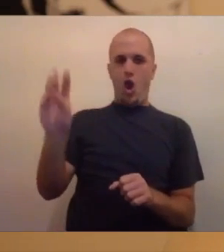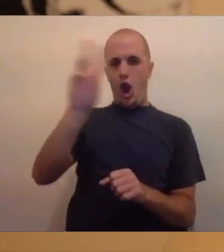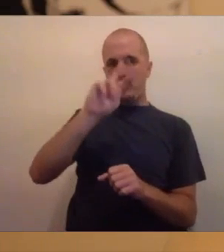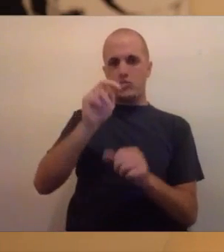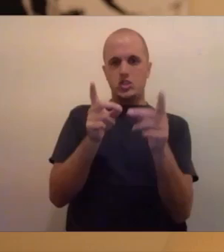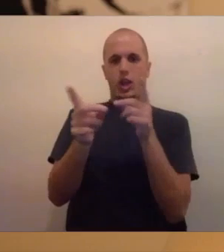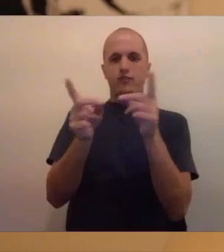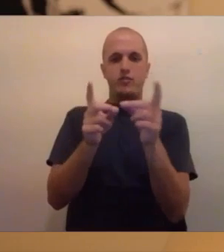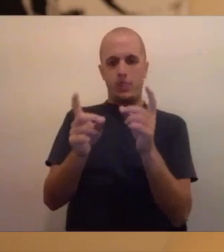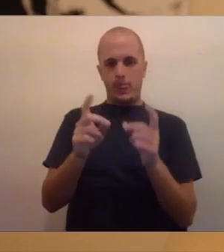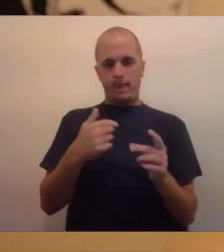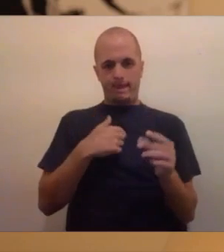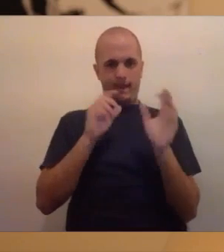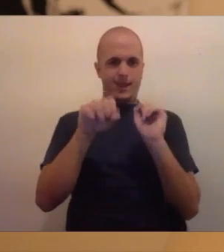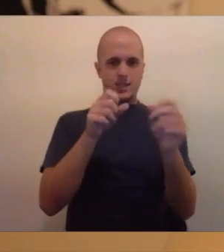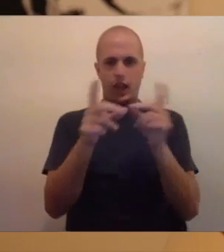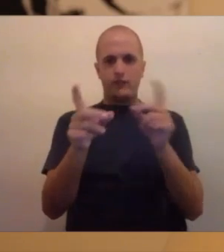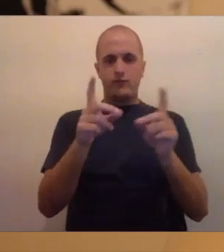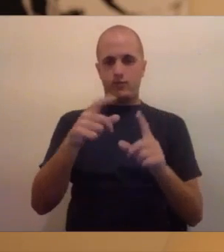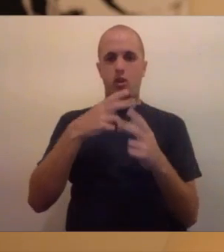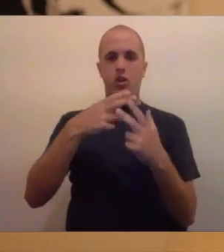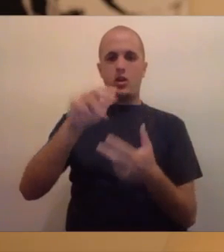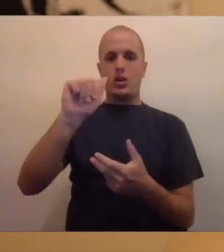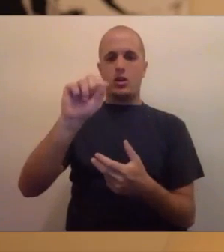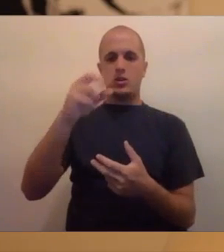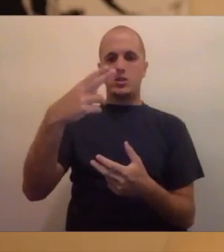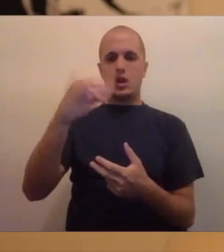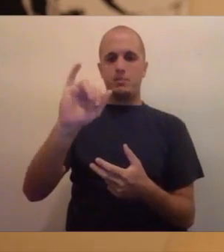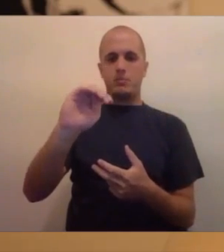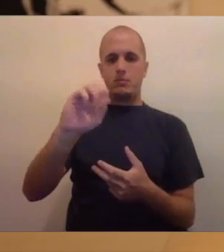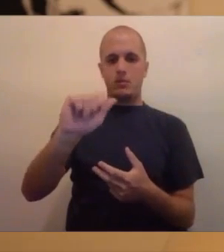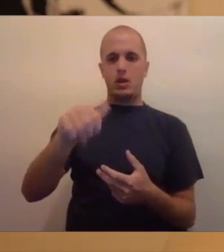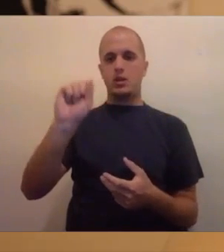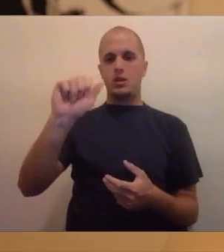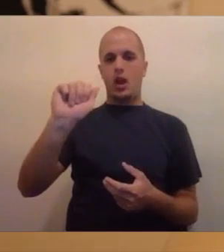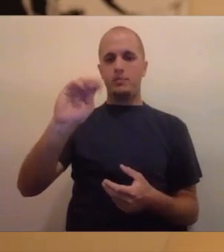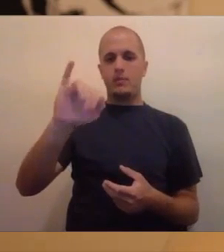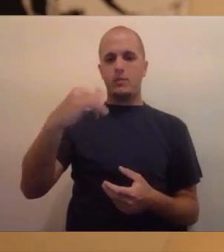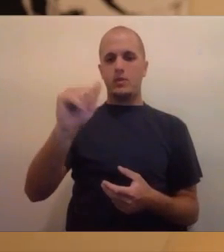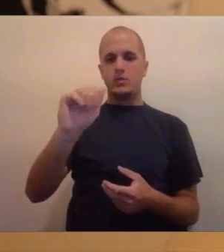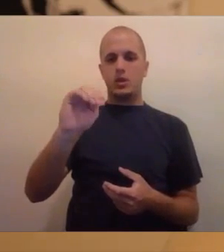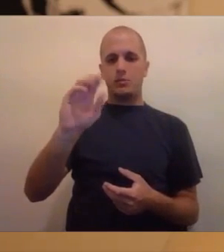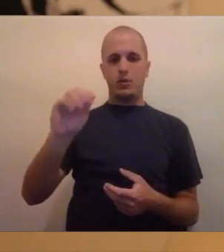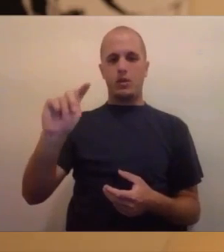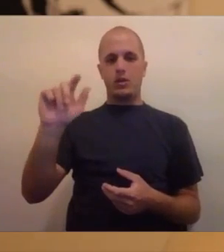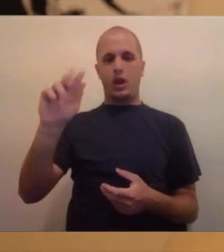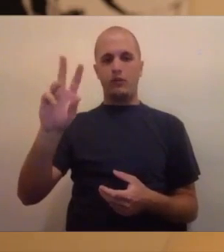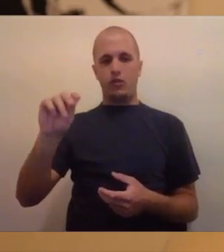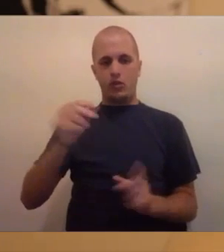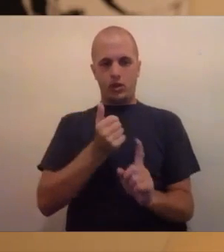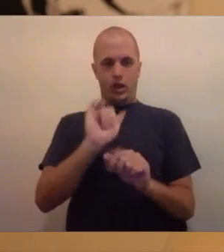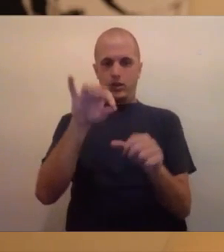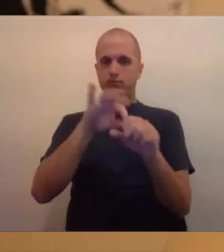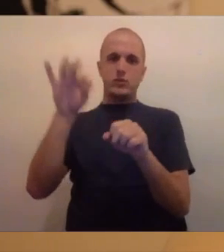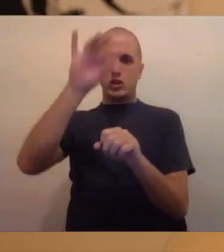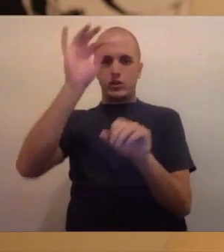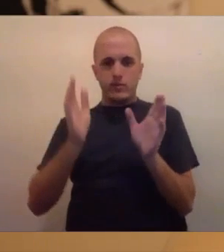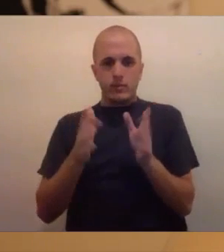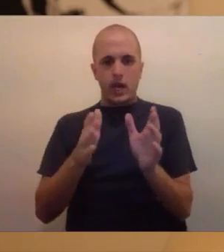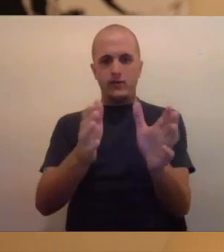their own definition, too. I can define, too. Ahimsa, samjamo, tavo.